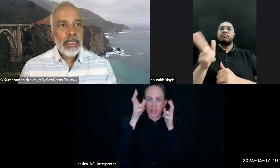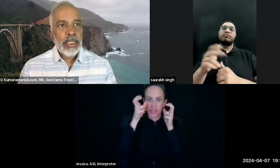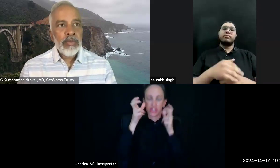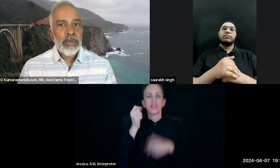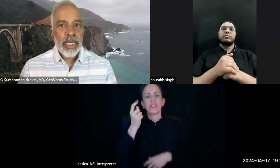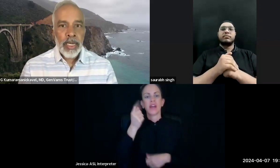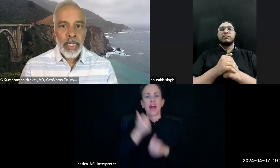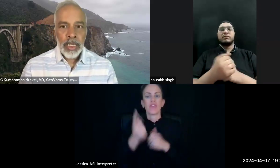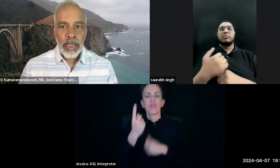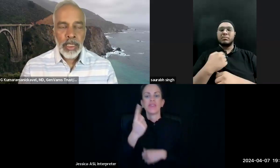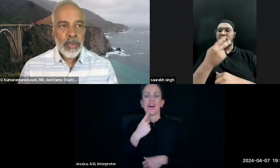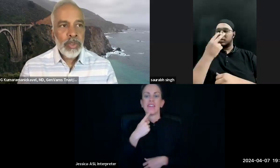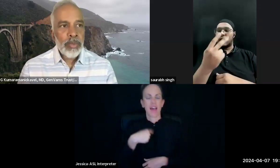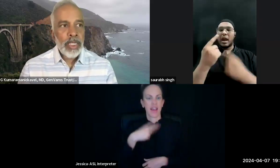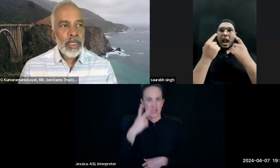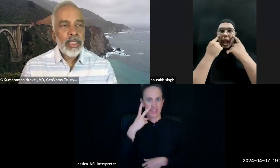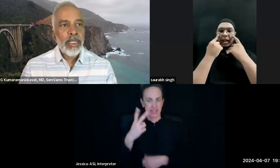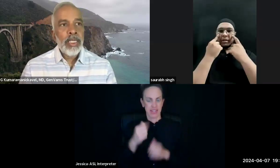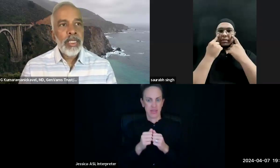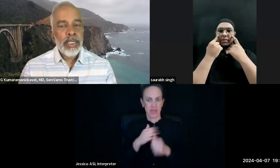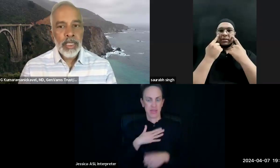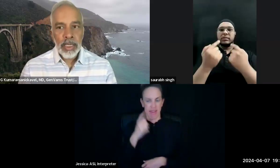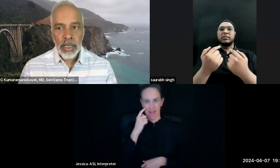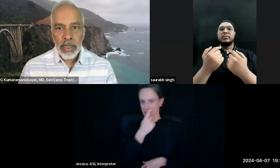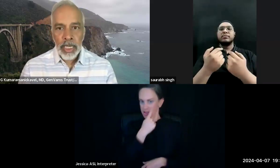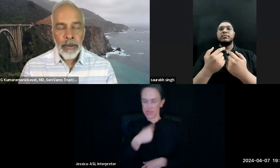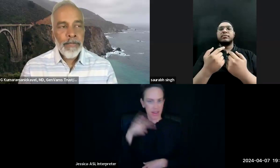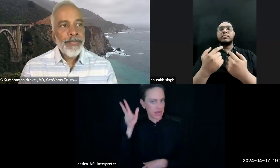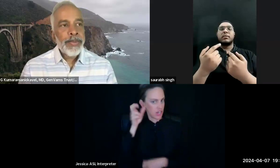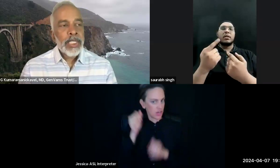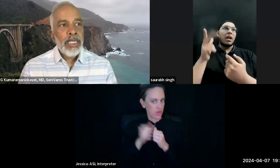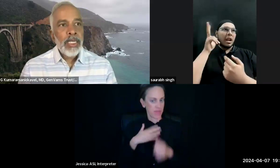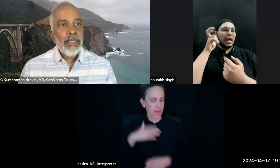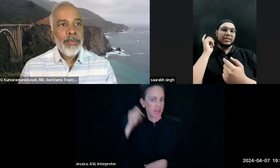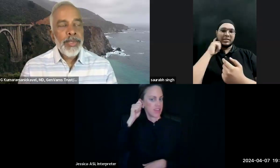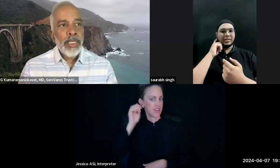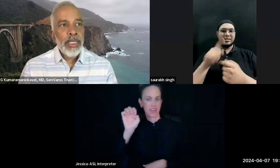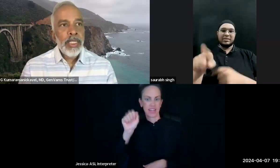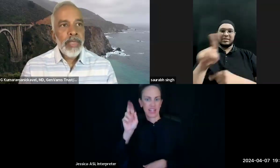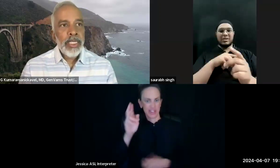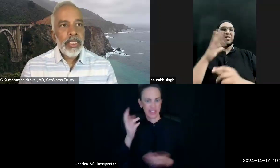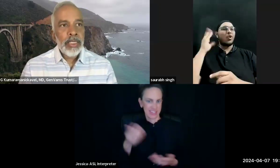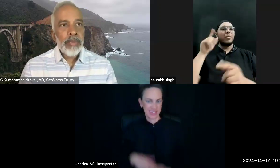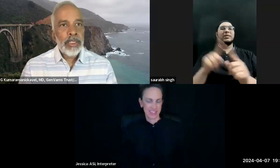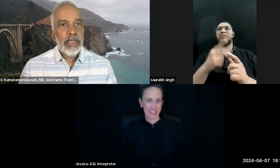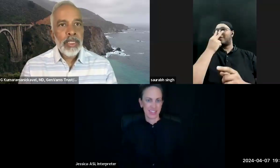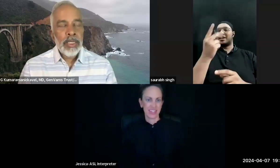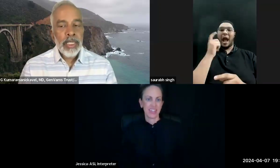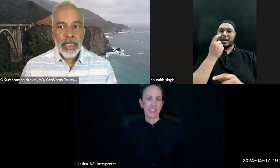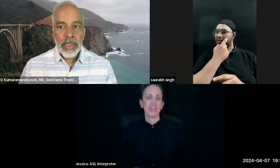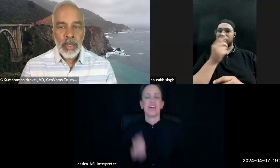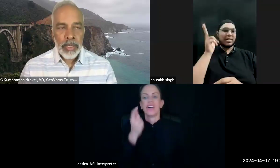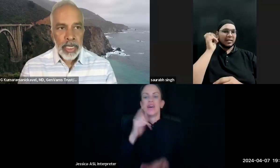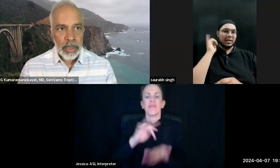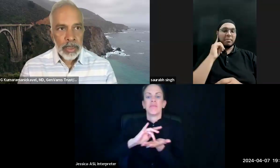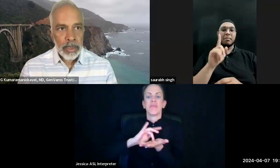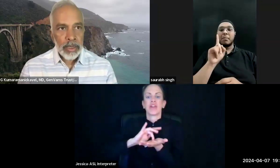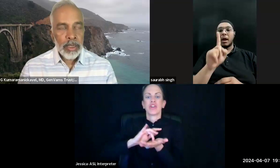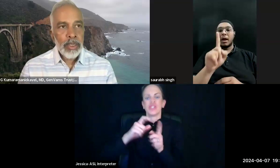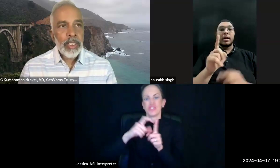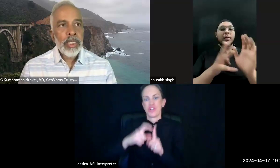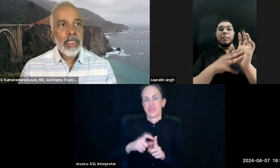see with my eye and hear with my ear. Okay in medical terms that is not right. Okay